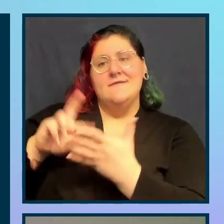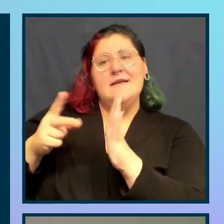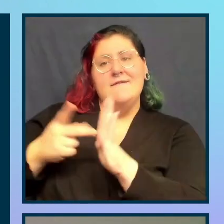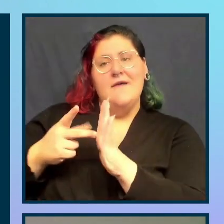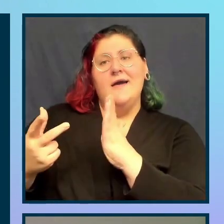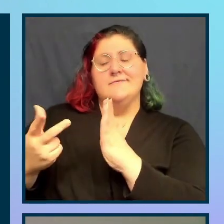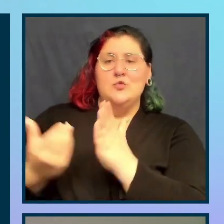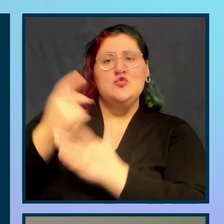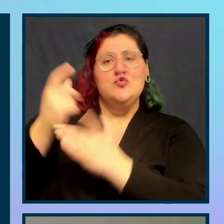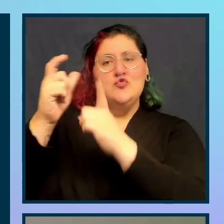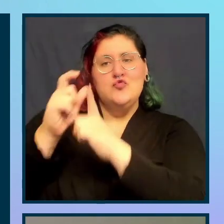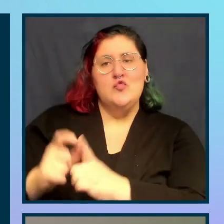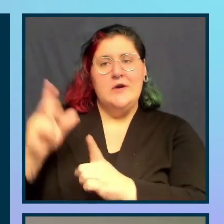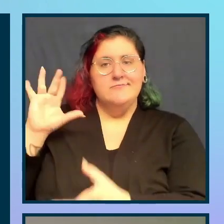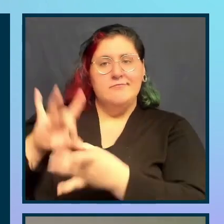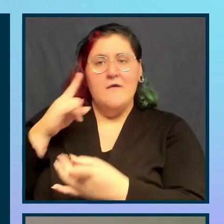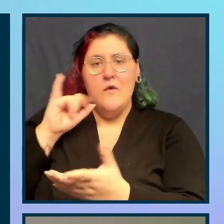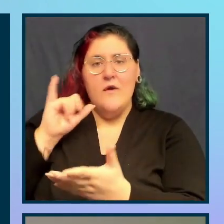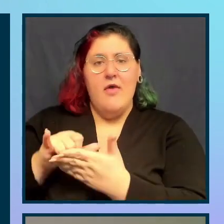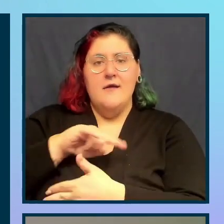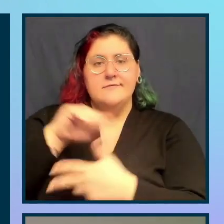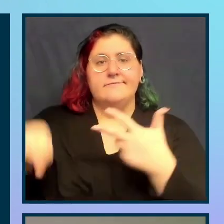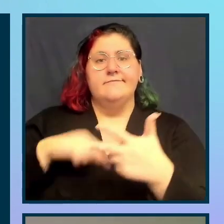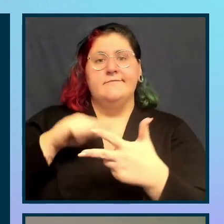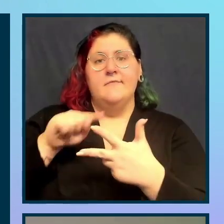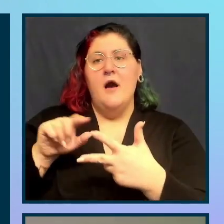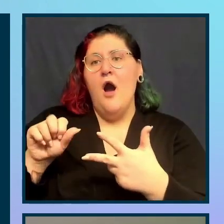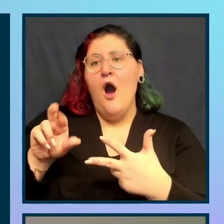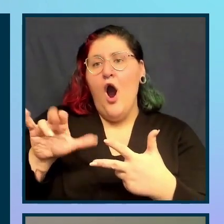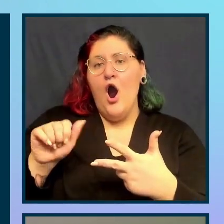but is also put out by the W3-C and is a little more approachable maybe than the ARIA spec